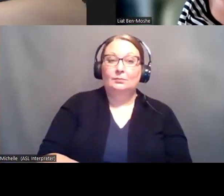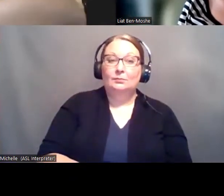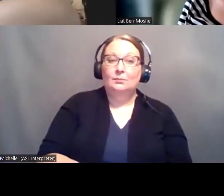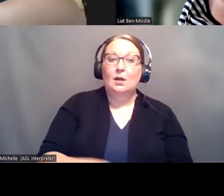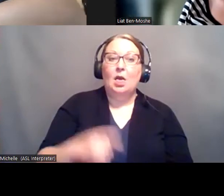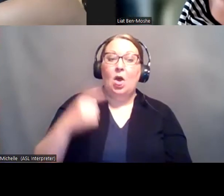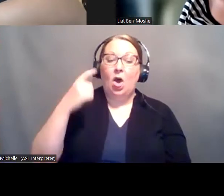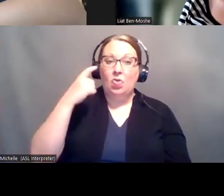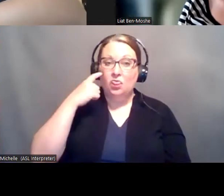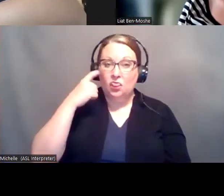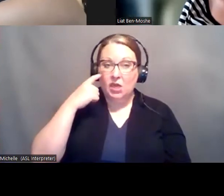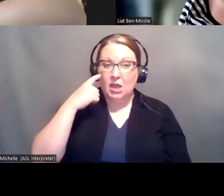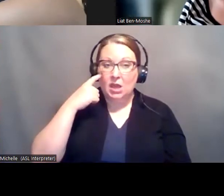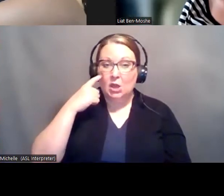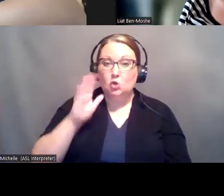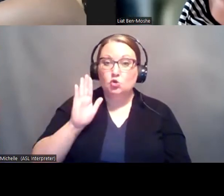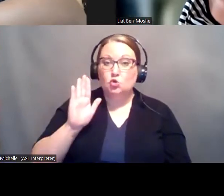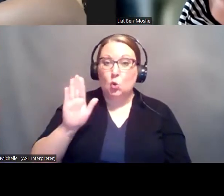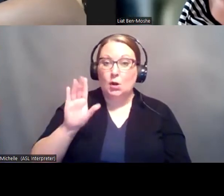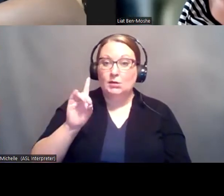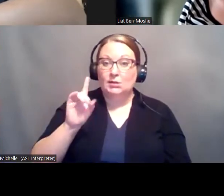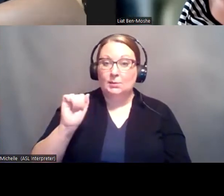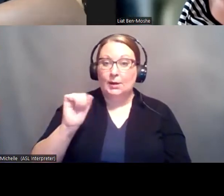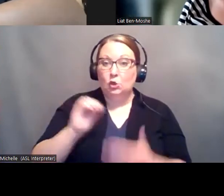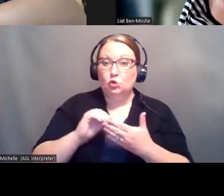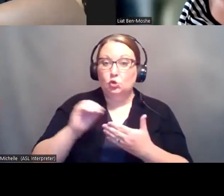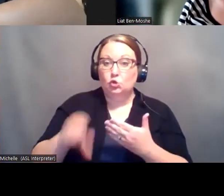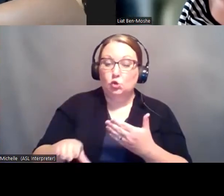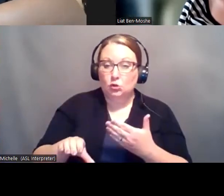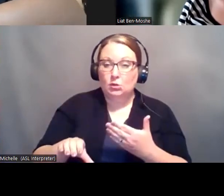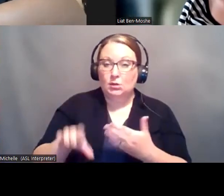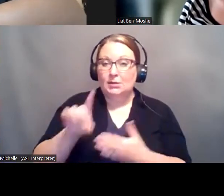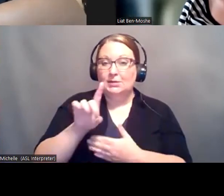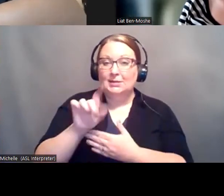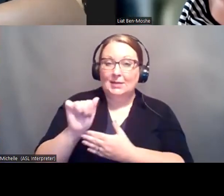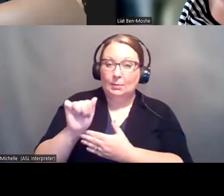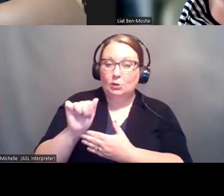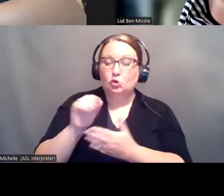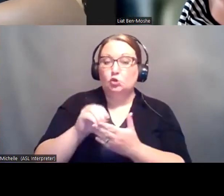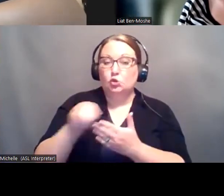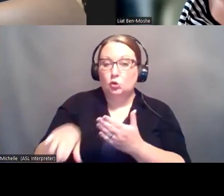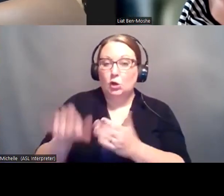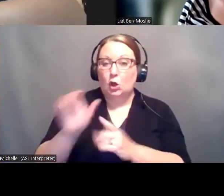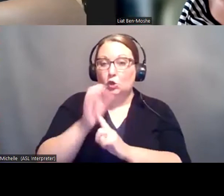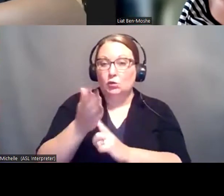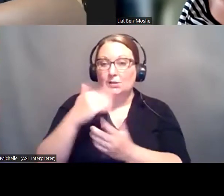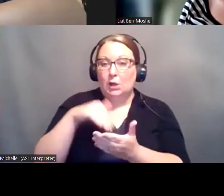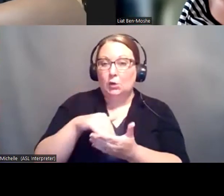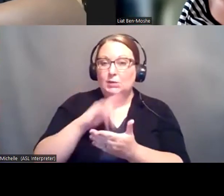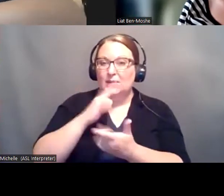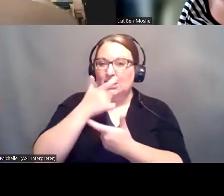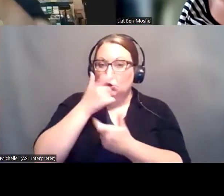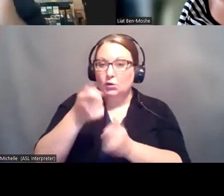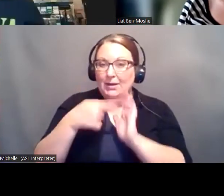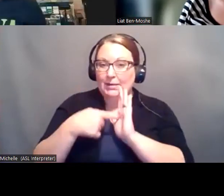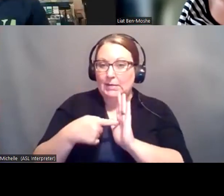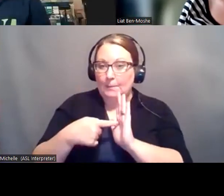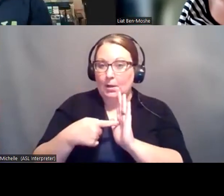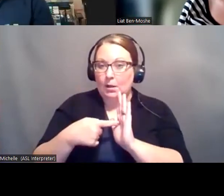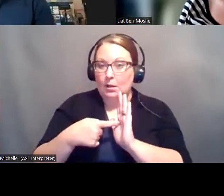I think your Disabled Student Cultural Center is such an interesting example not just because it goes back